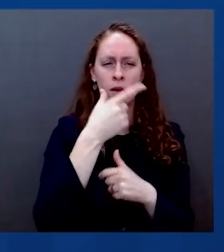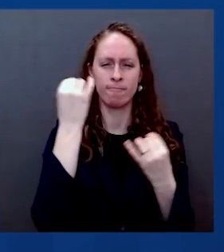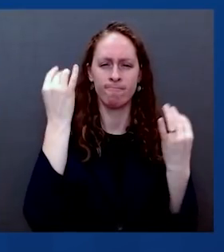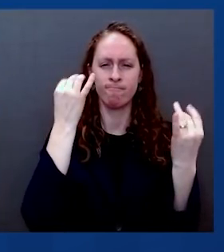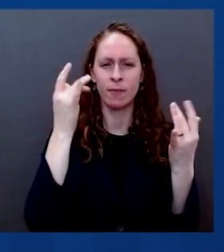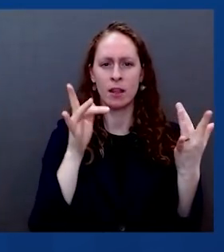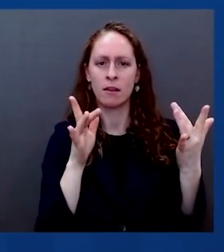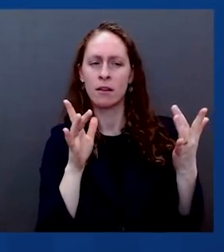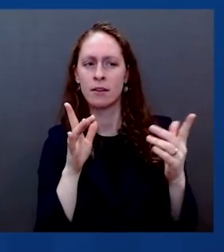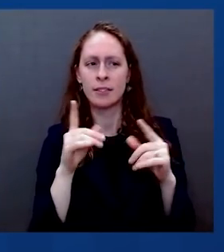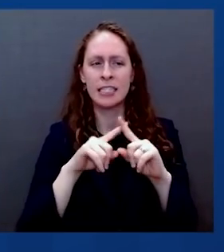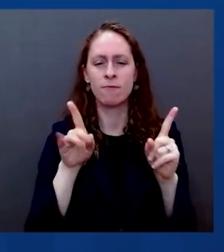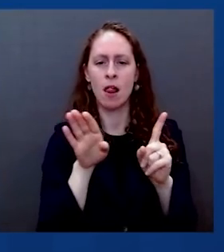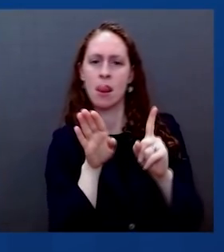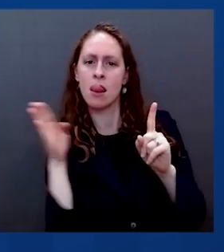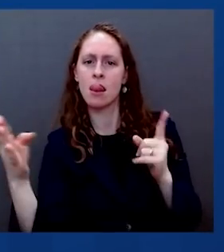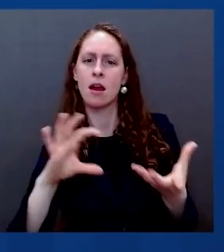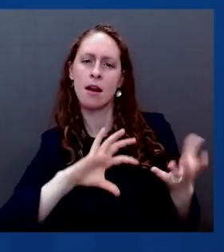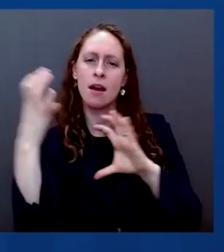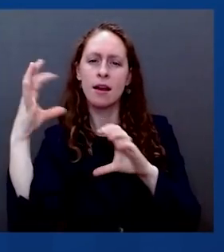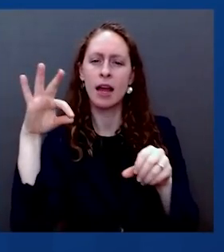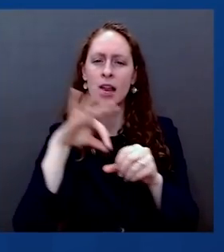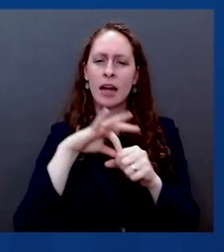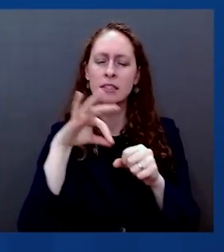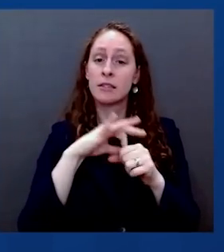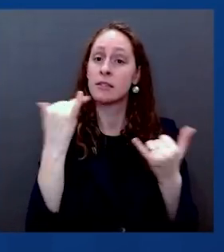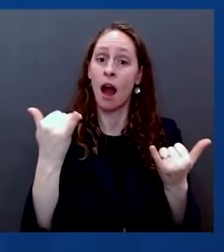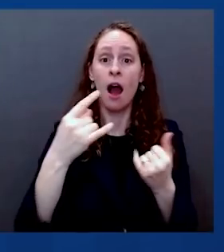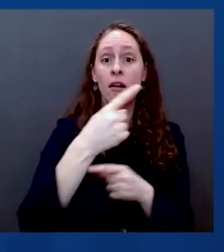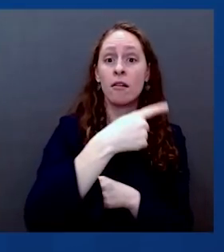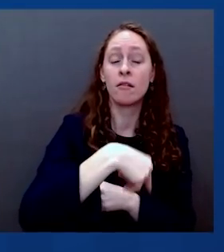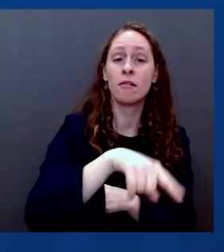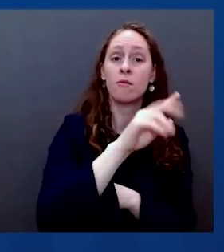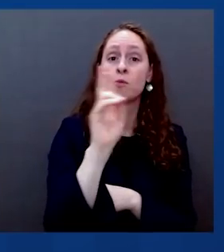given itself the power to make it easier for partisan actors --